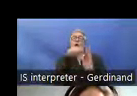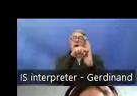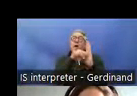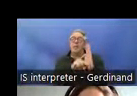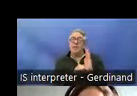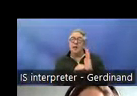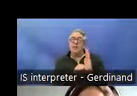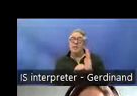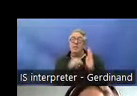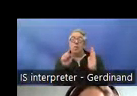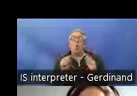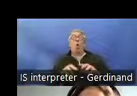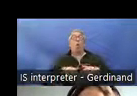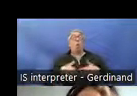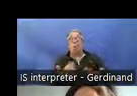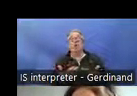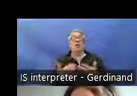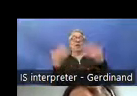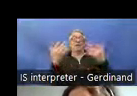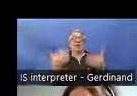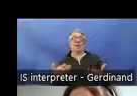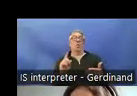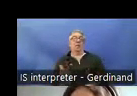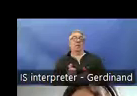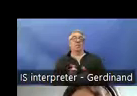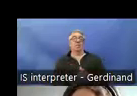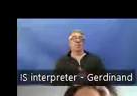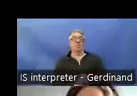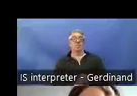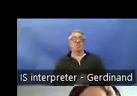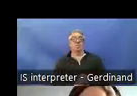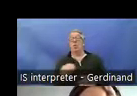Disability rights monitoring tools with continuous funding.